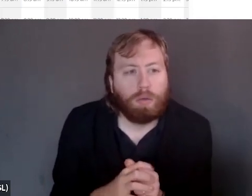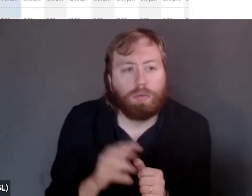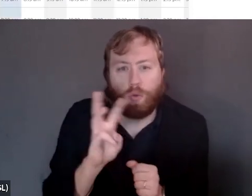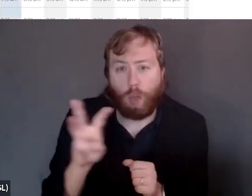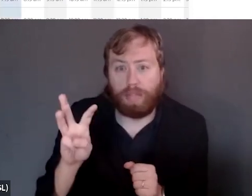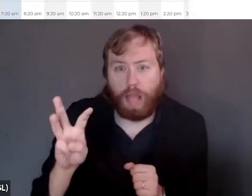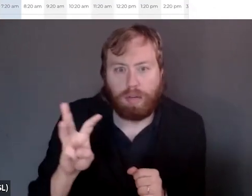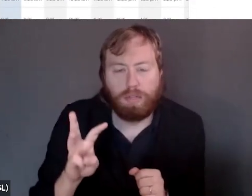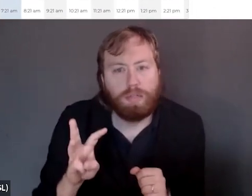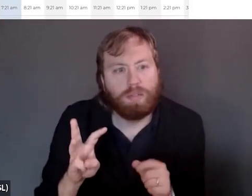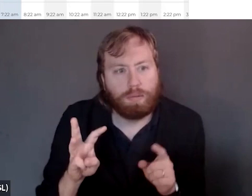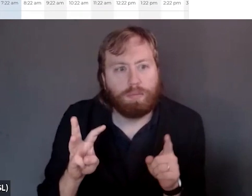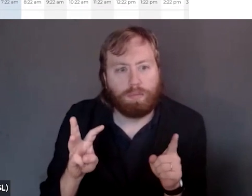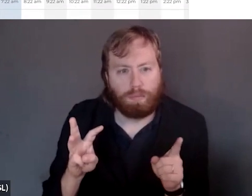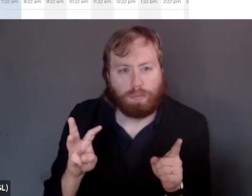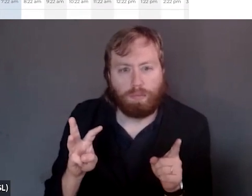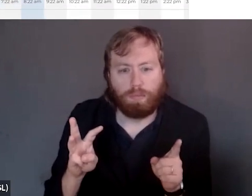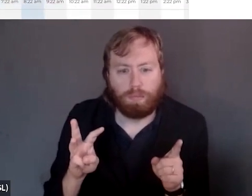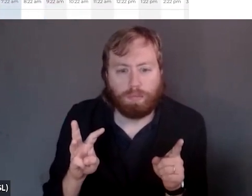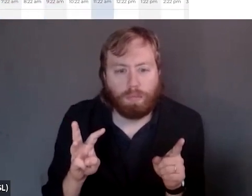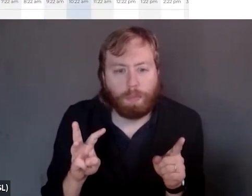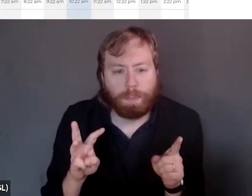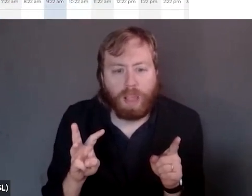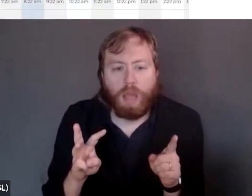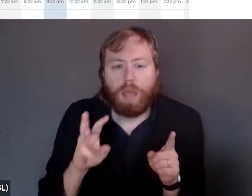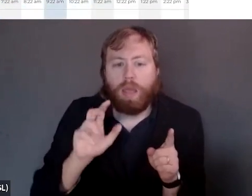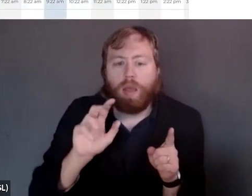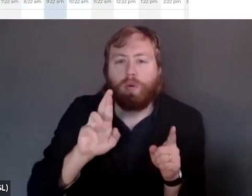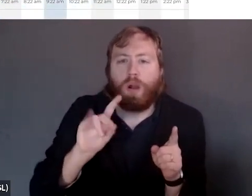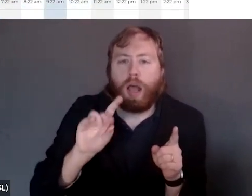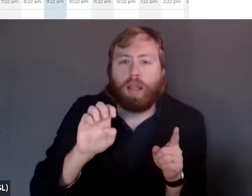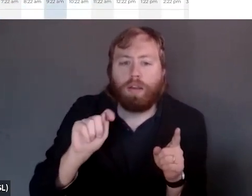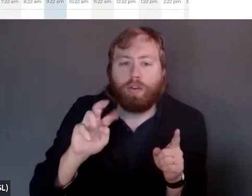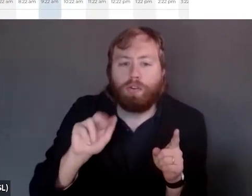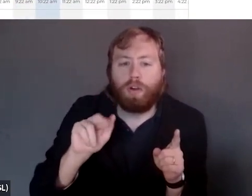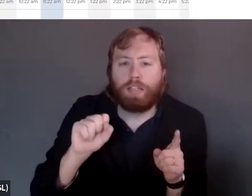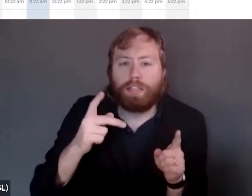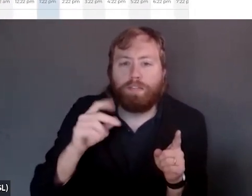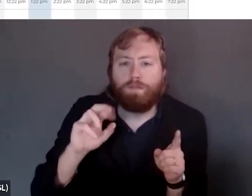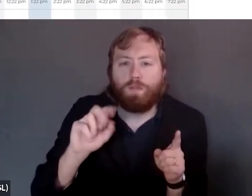and here we have a table down in the bottom that is a fairly sizable table.